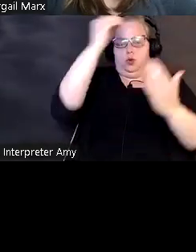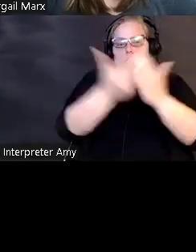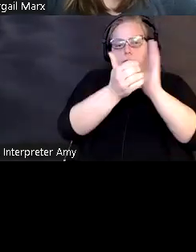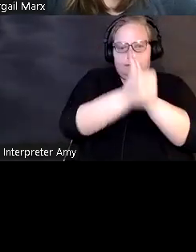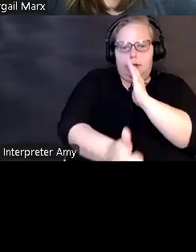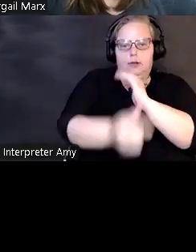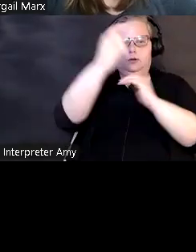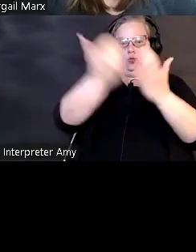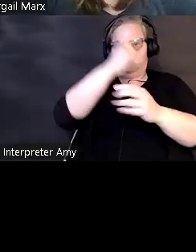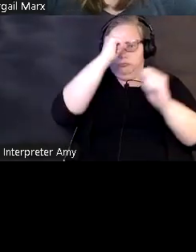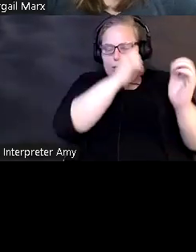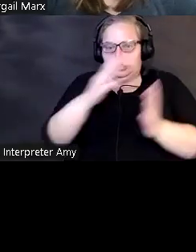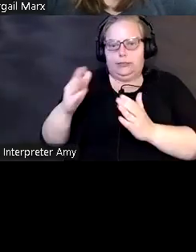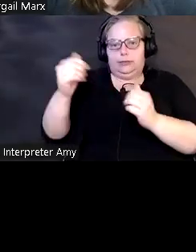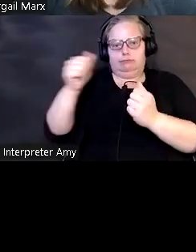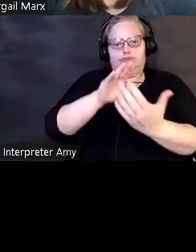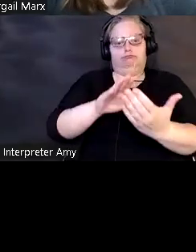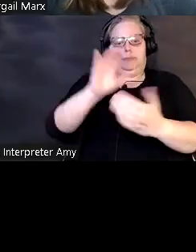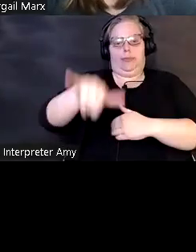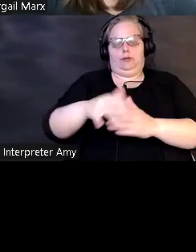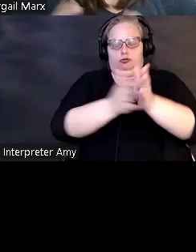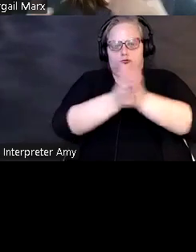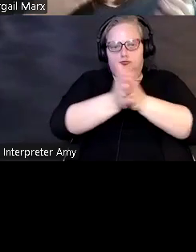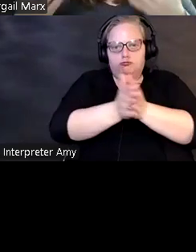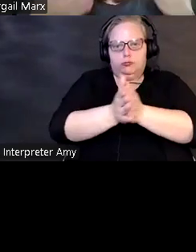And so being able to do something that's motivating and exciting and having those